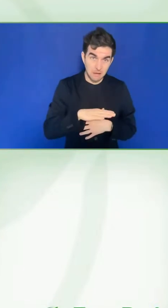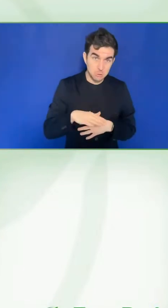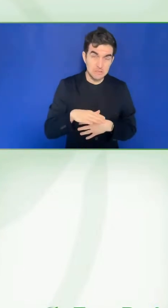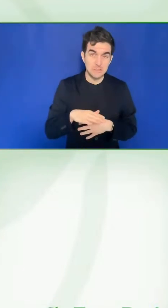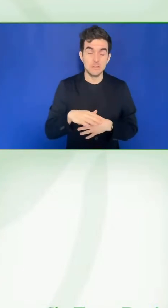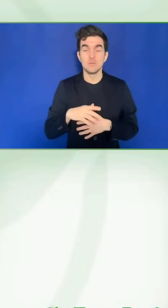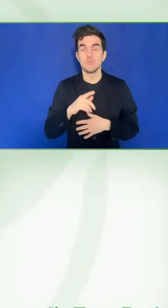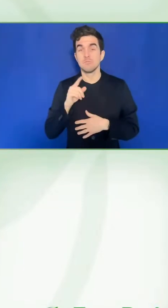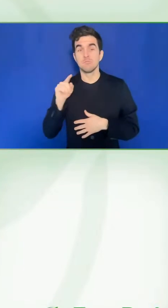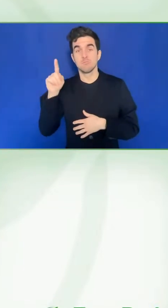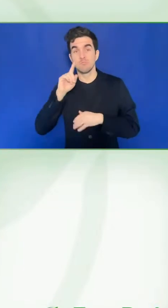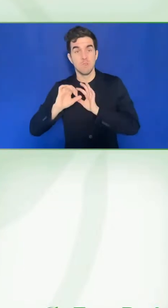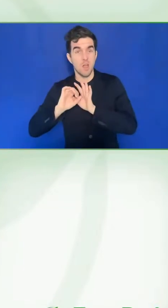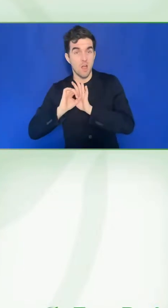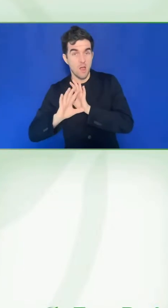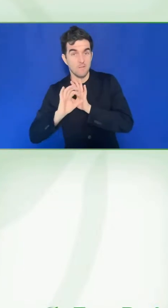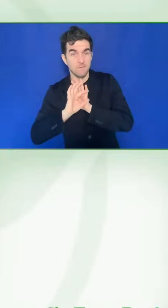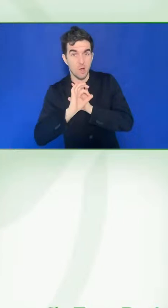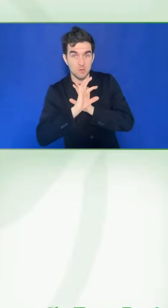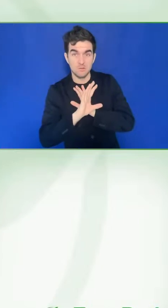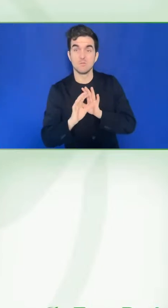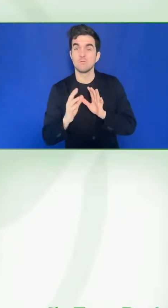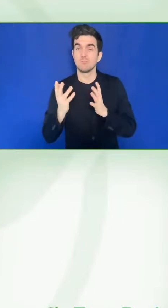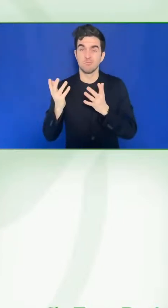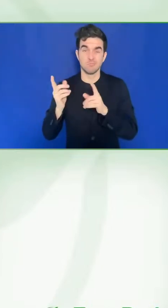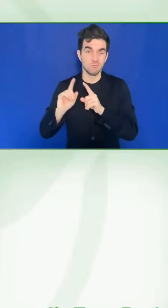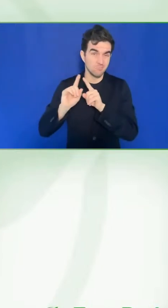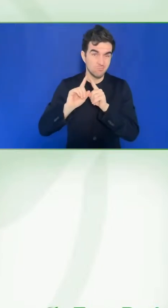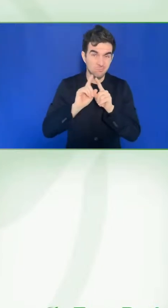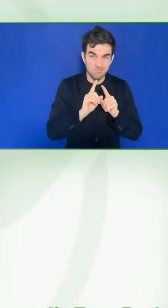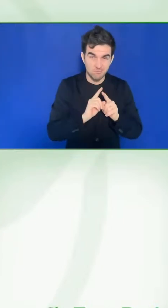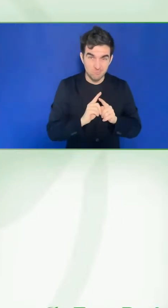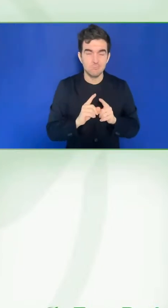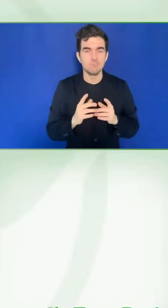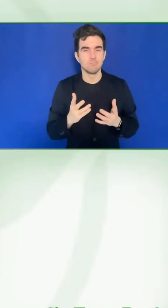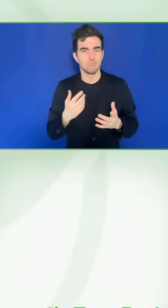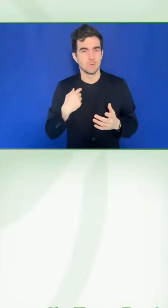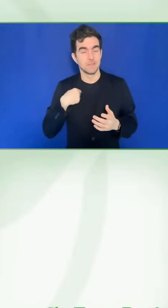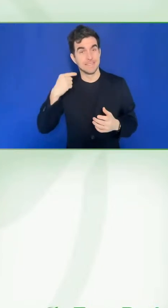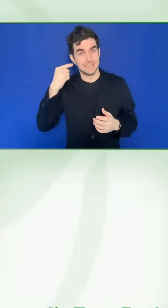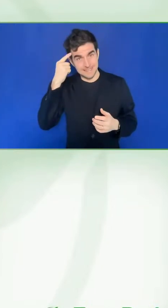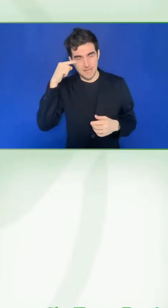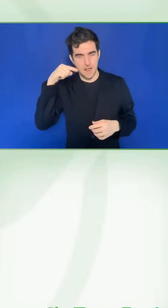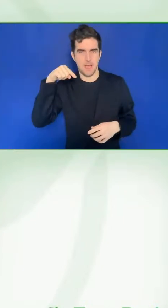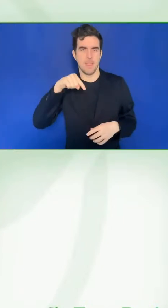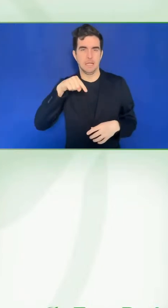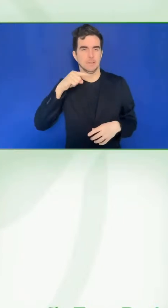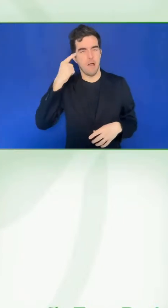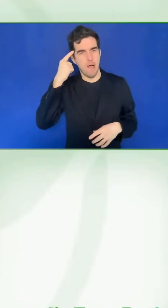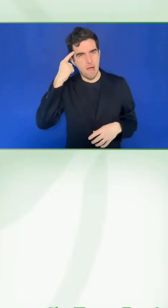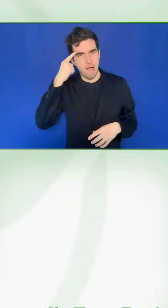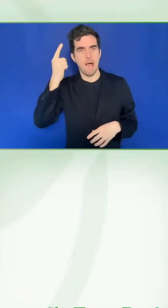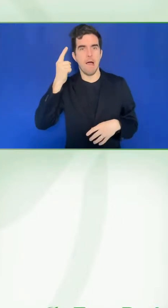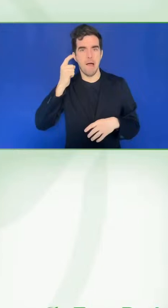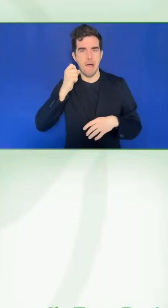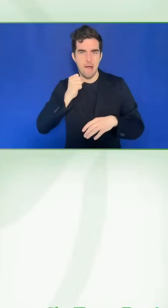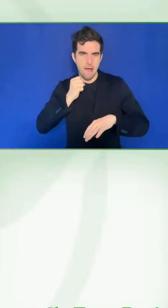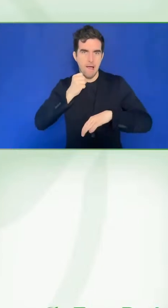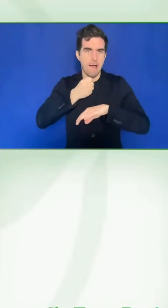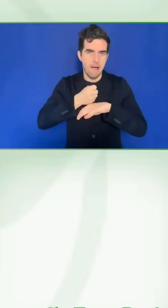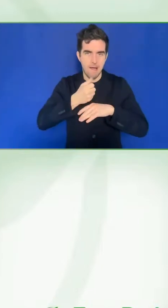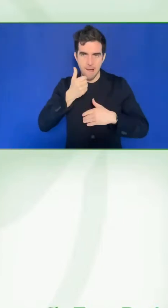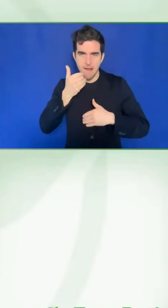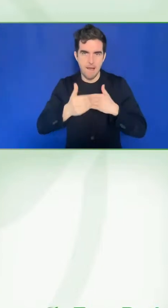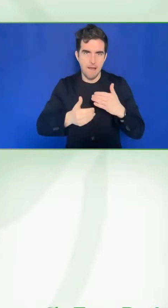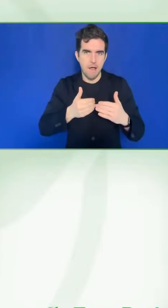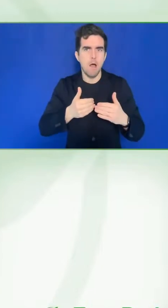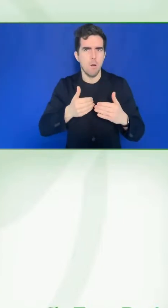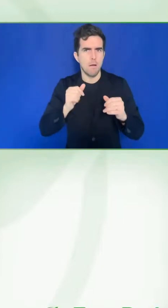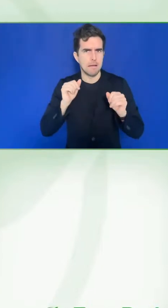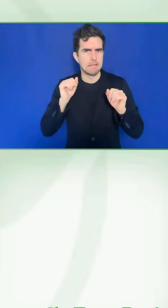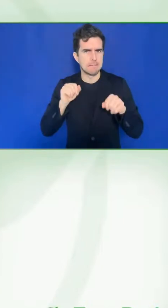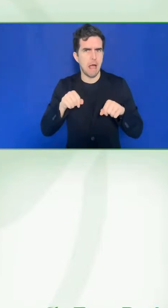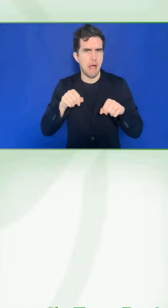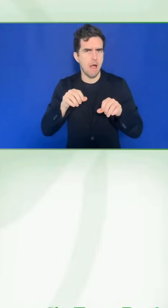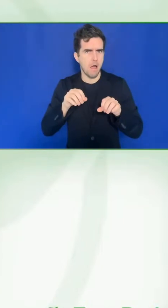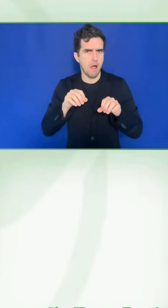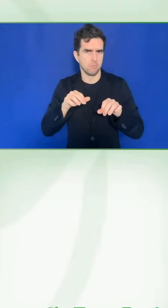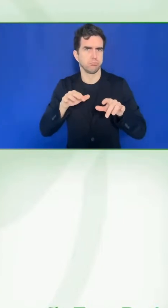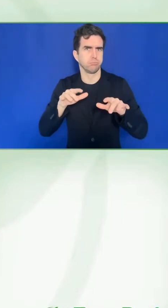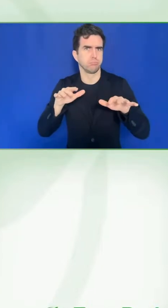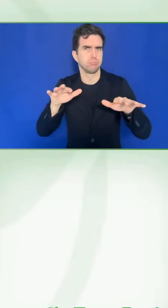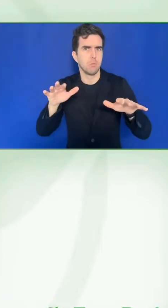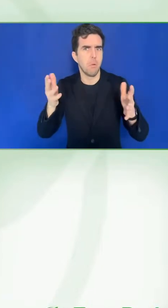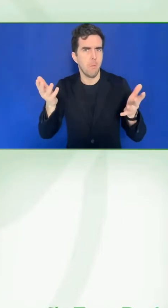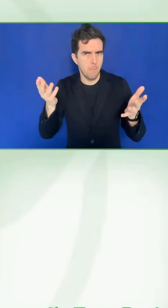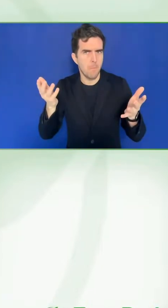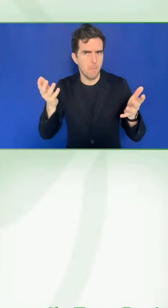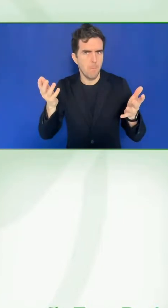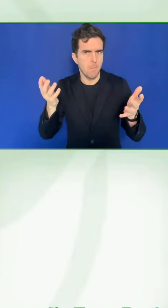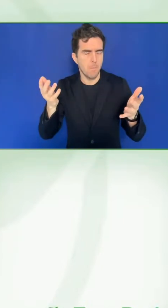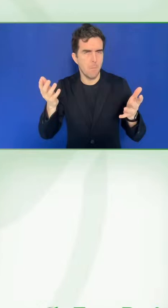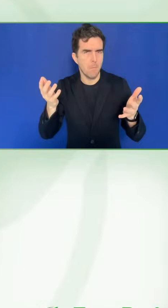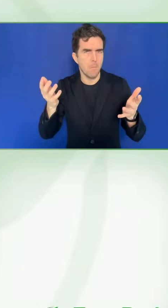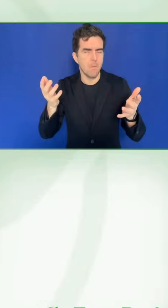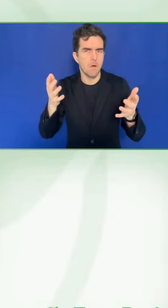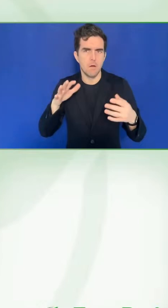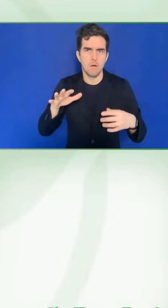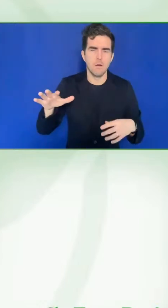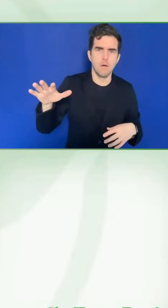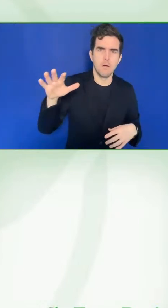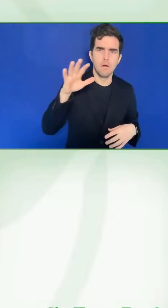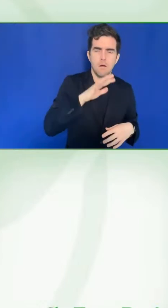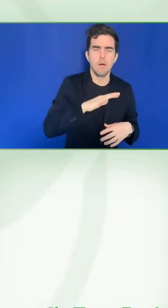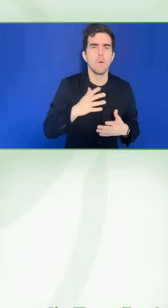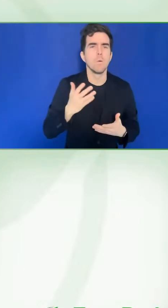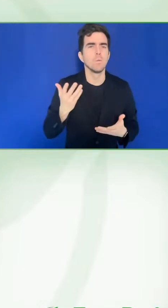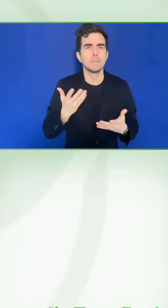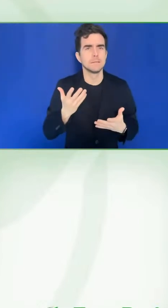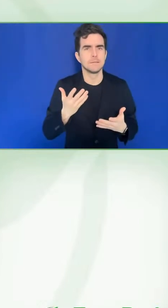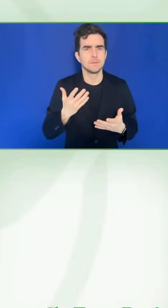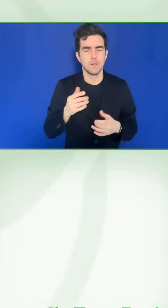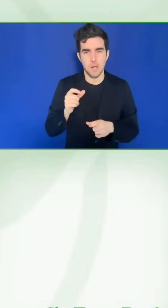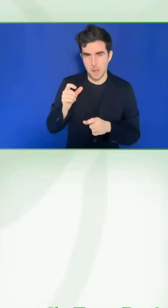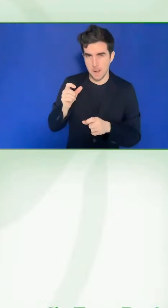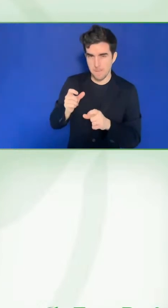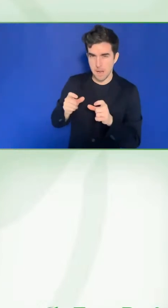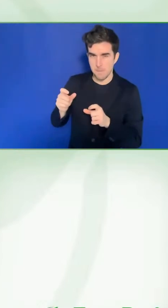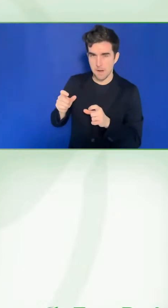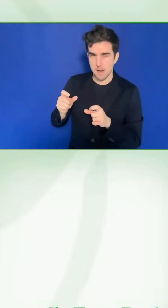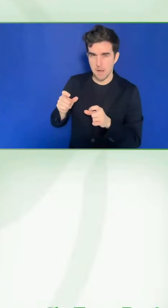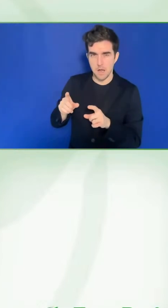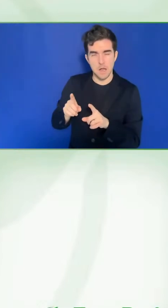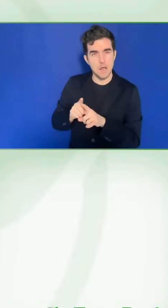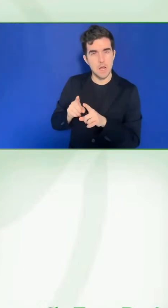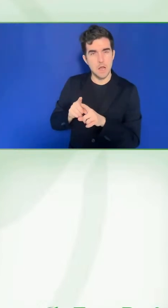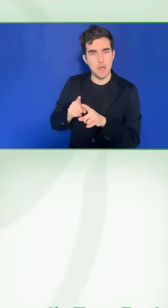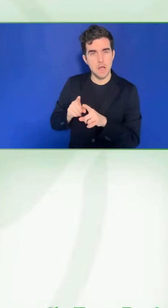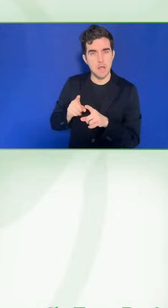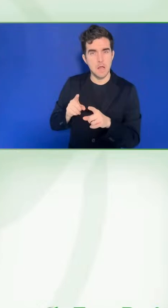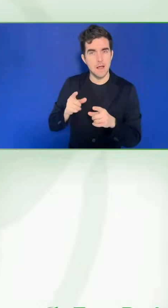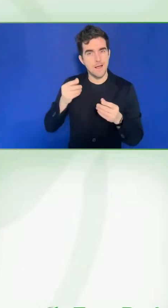deep into the specific needs of a given community, as well as by striving to ensure that the